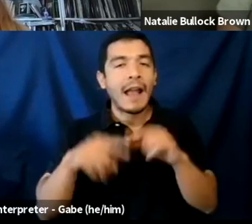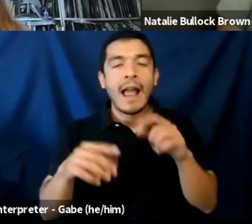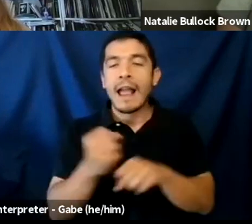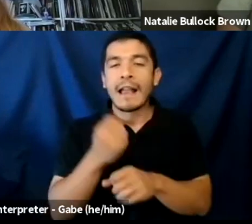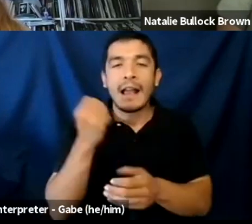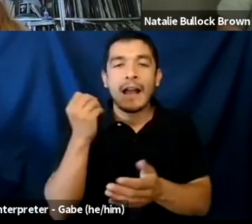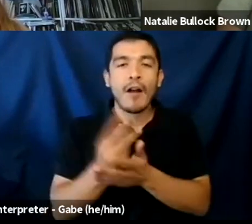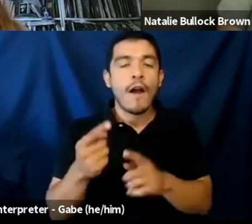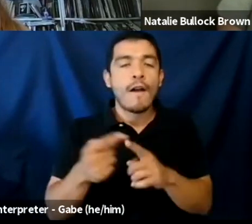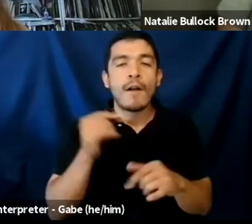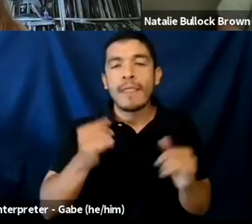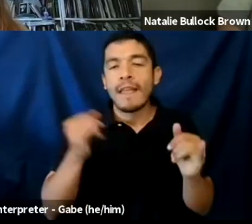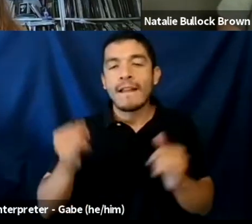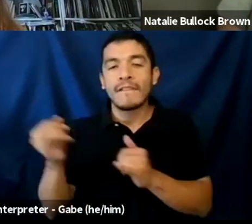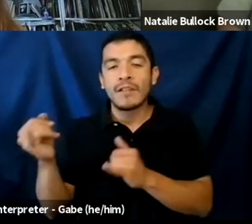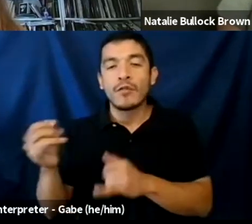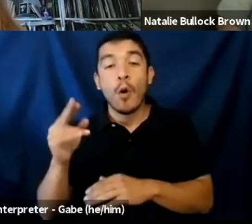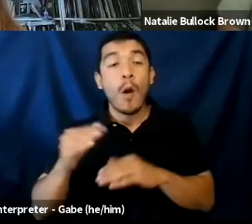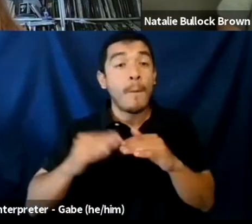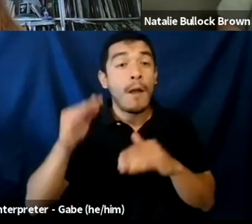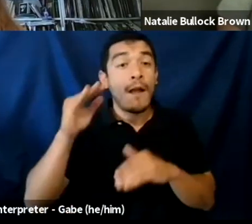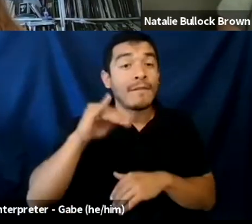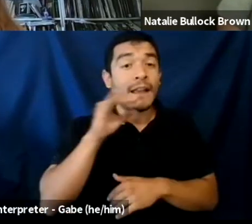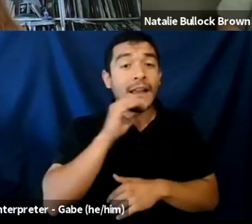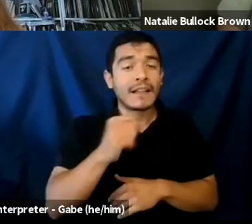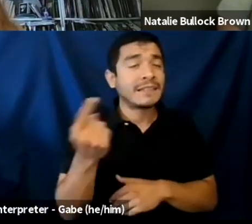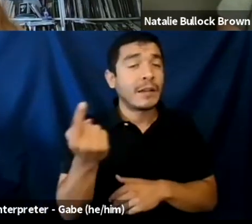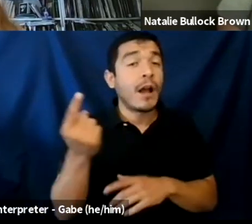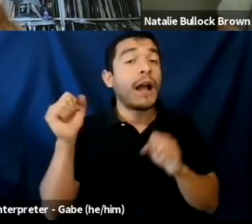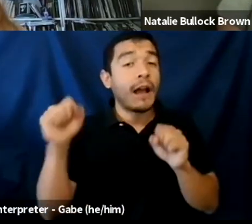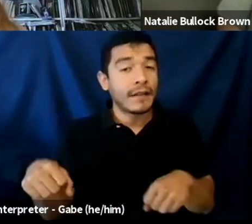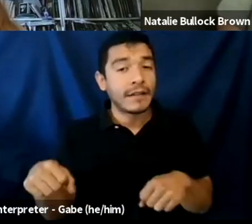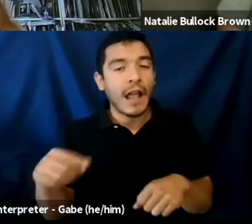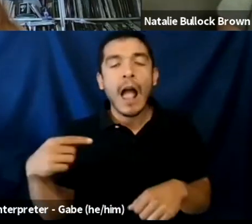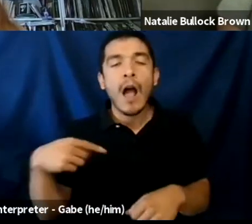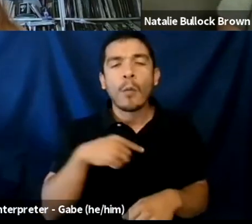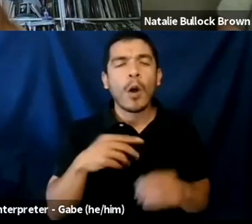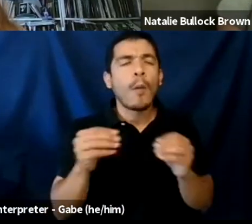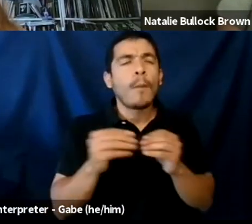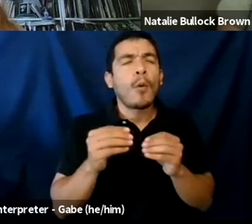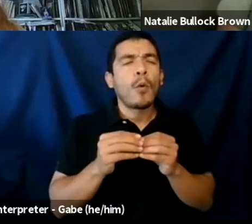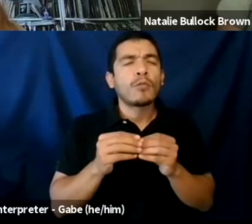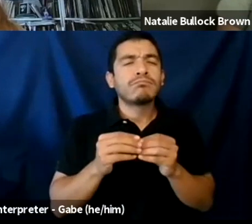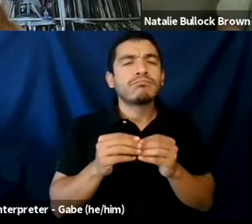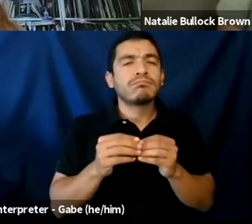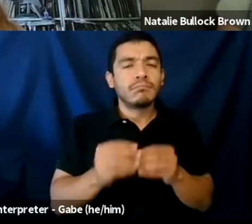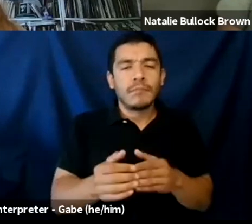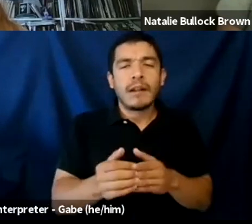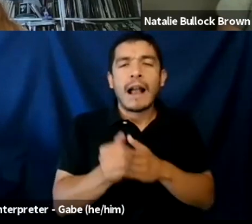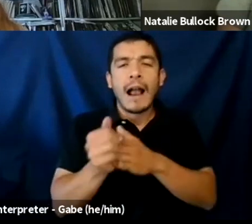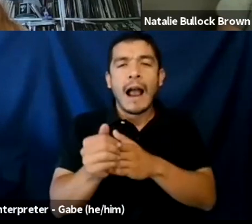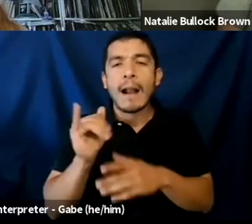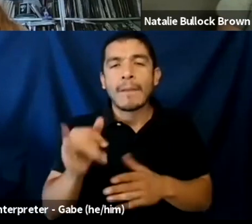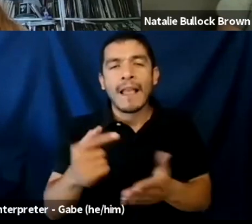and above this age, one can. And we are much more guided by the conversation that we have with that specific child.